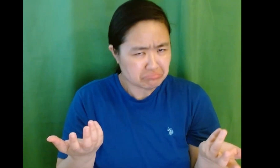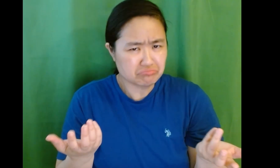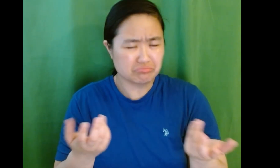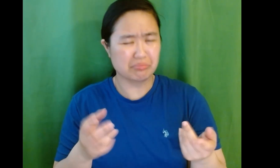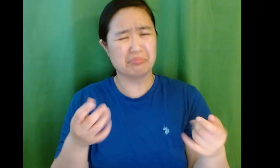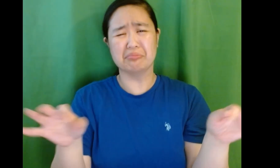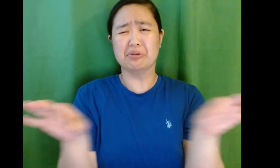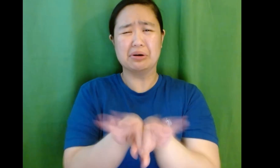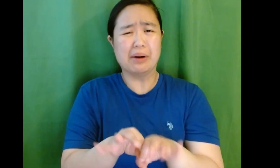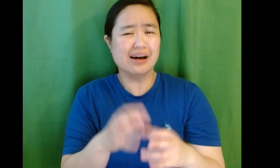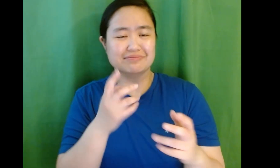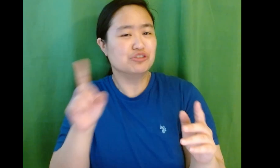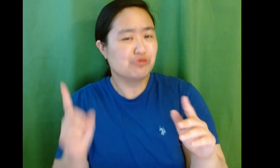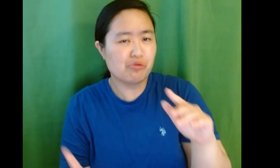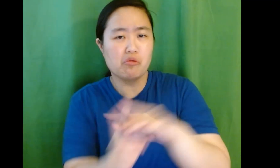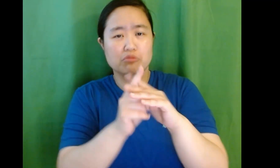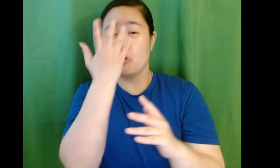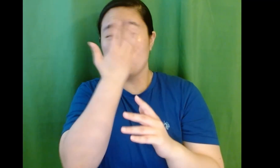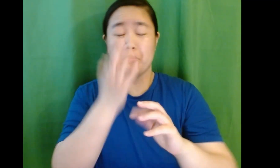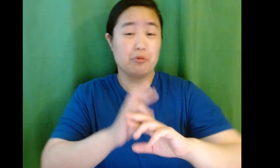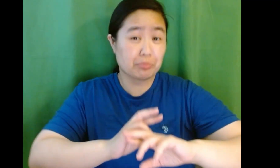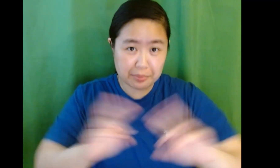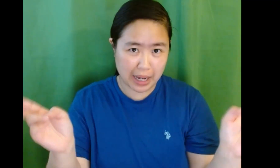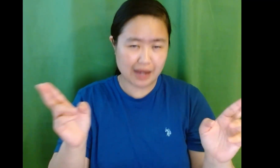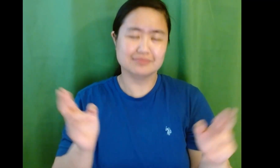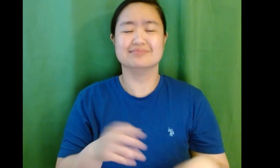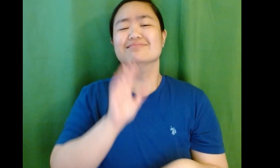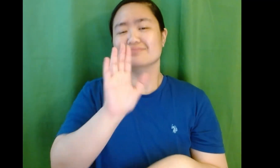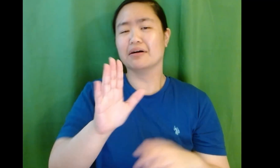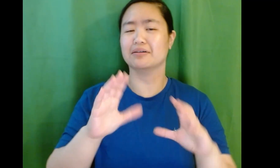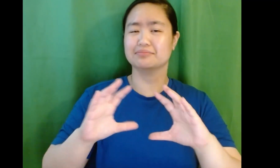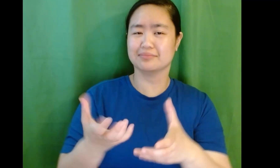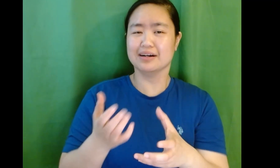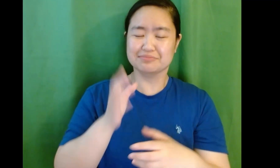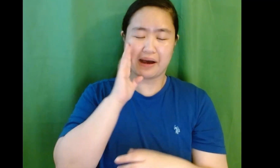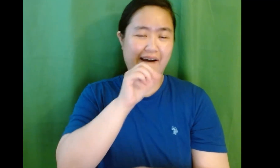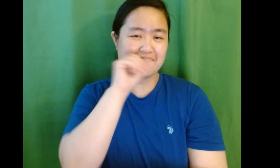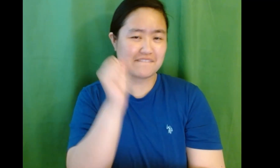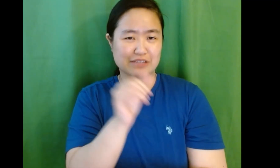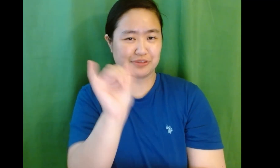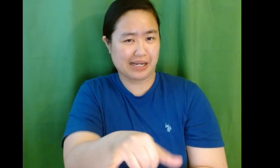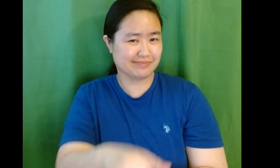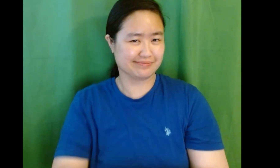Show up, looking ready and players will love you for that.